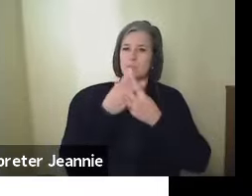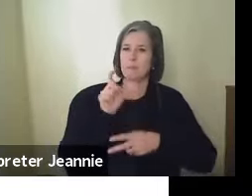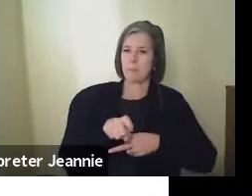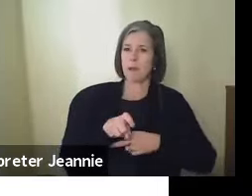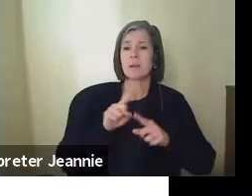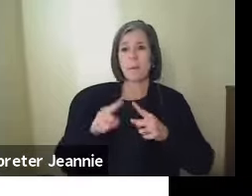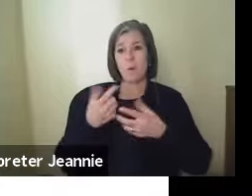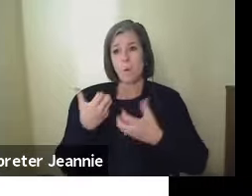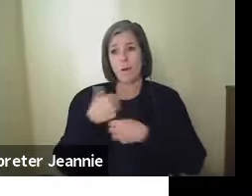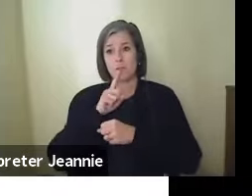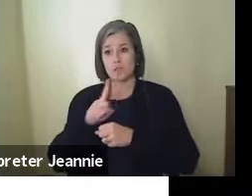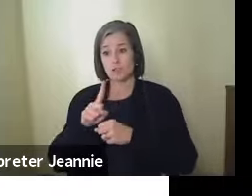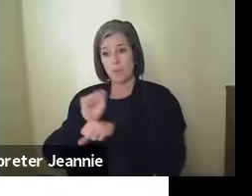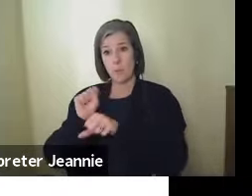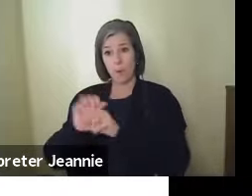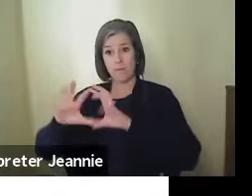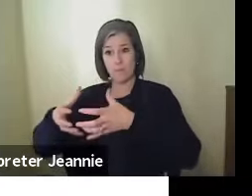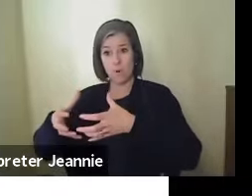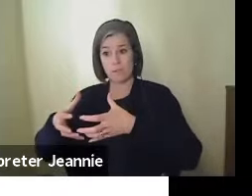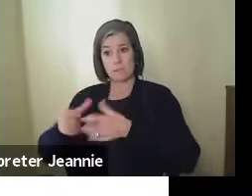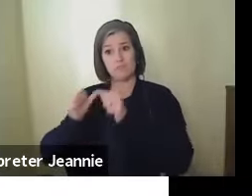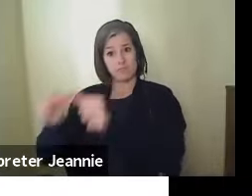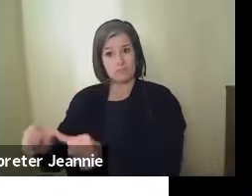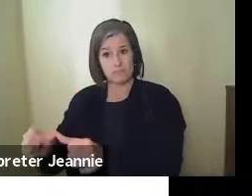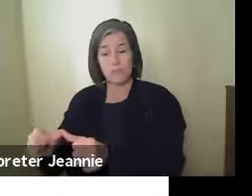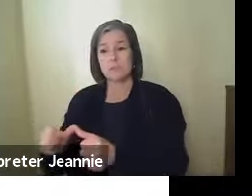in shape here and so I really want to encourage people to take advantage